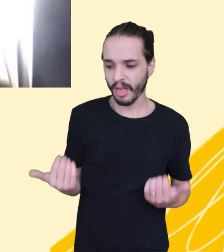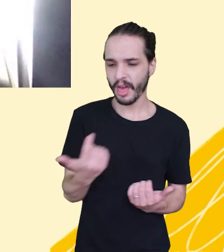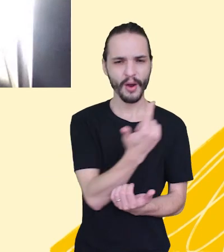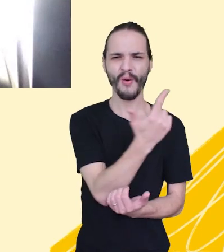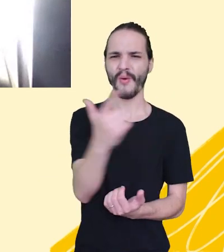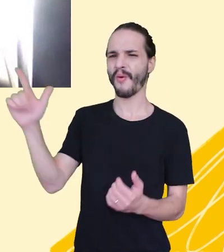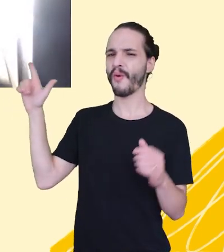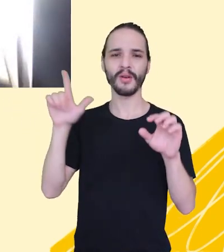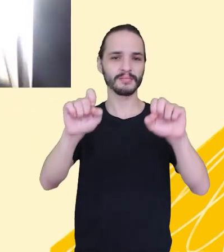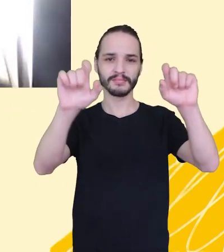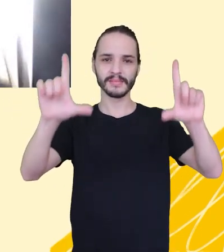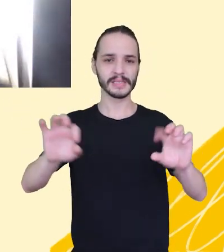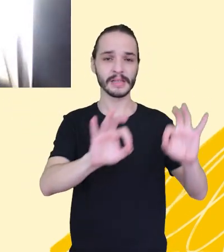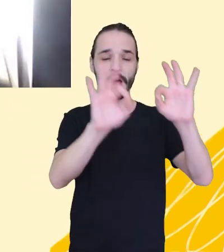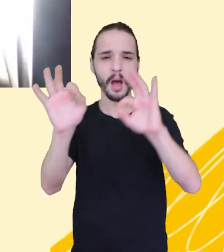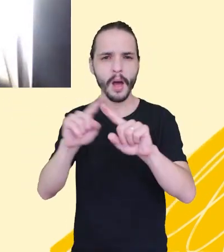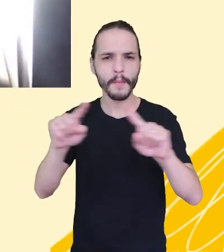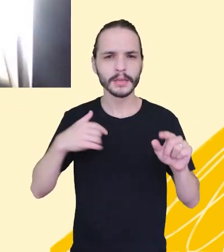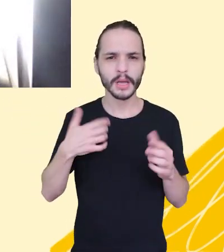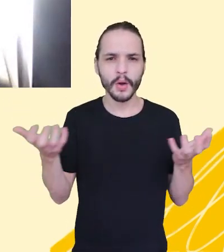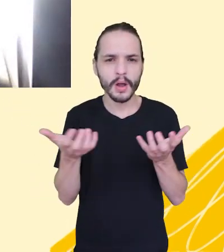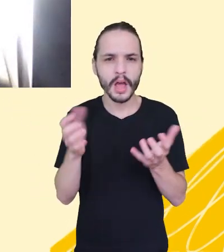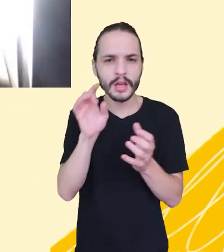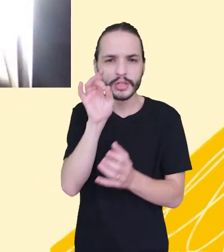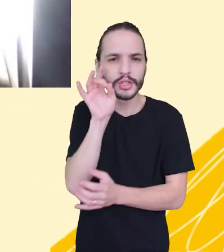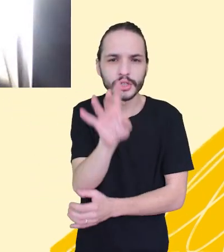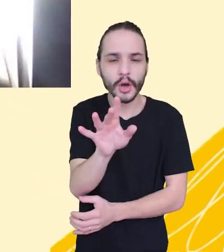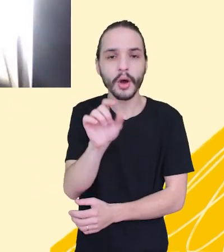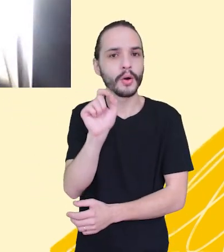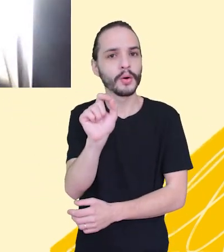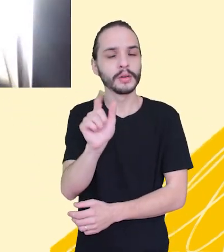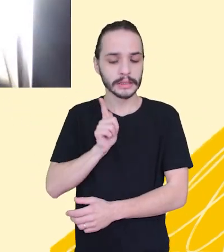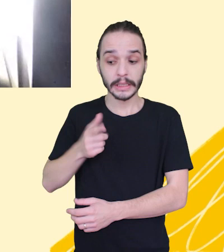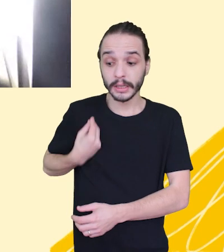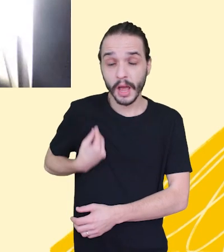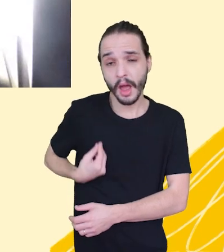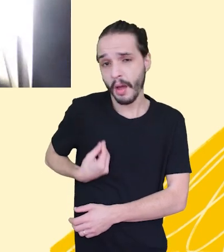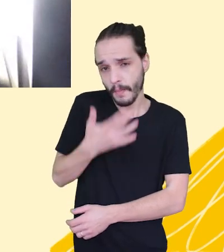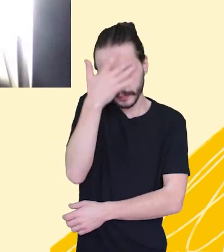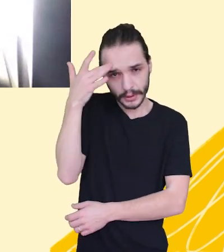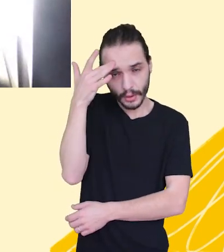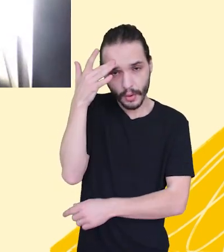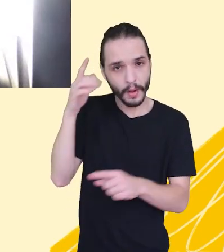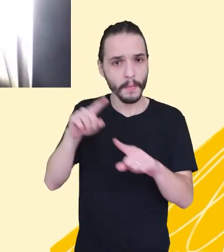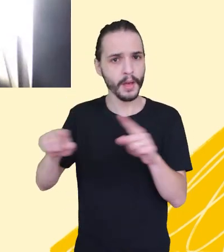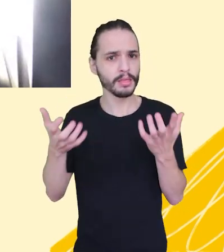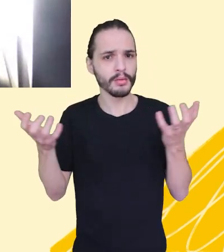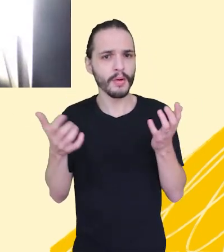But finding out that I only want to tell that someone is there